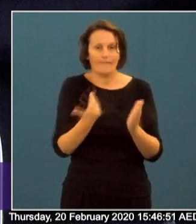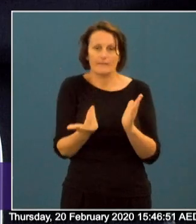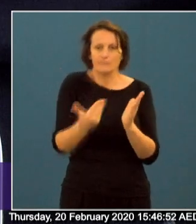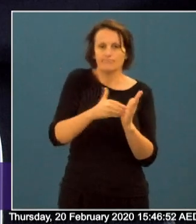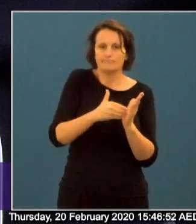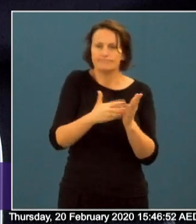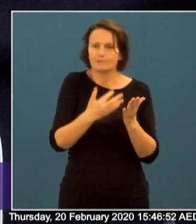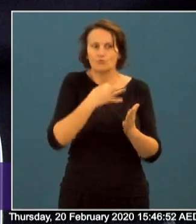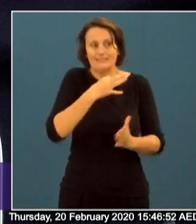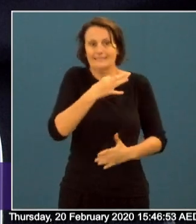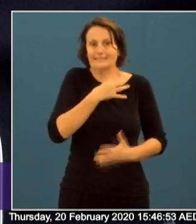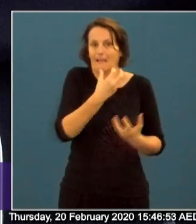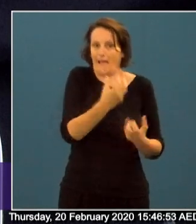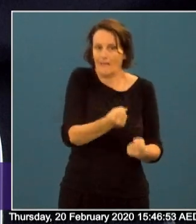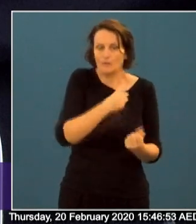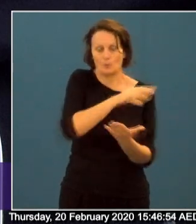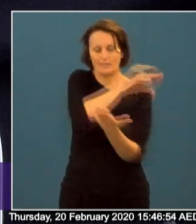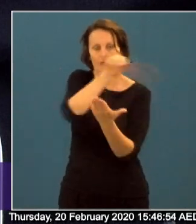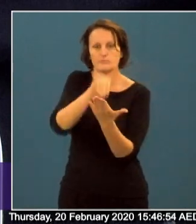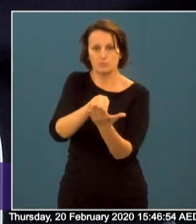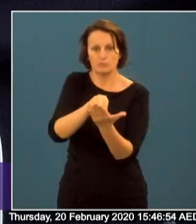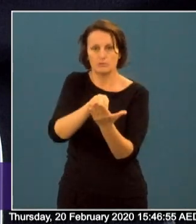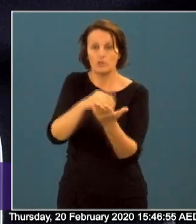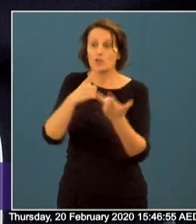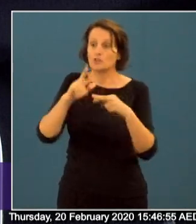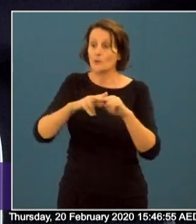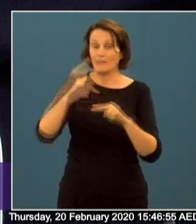Whenever there's an approach to address health inequities.